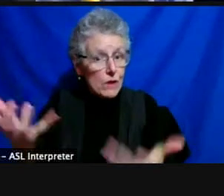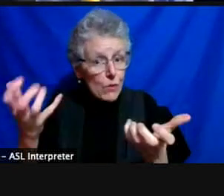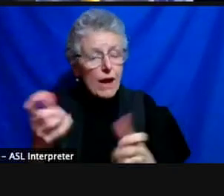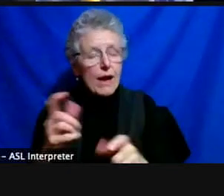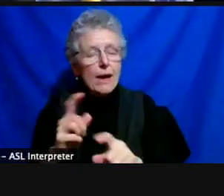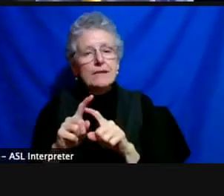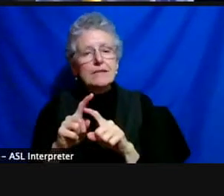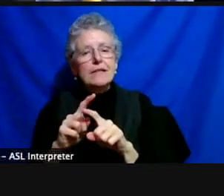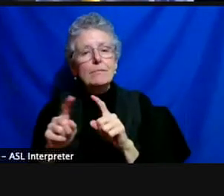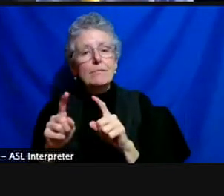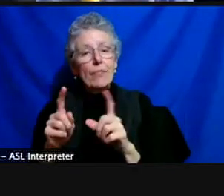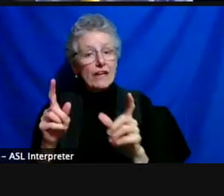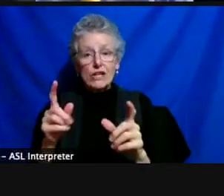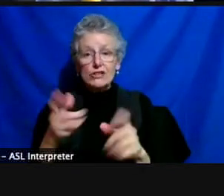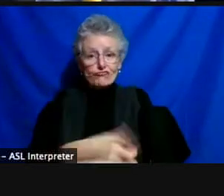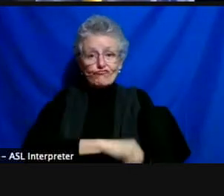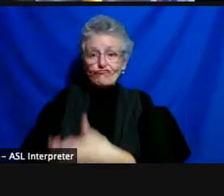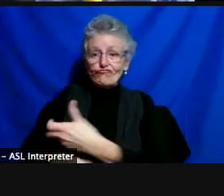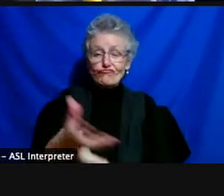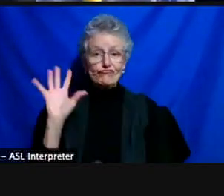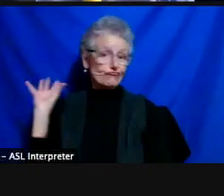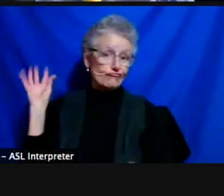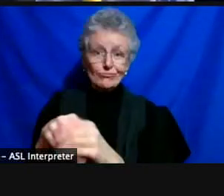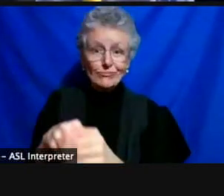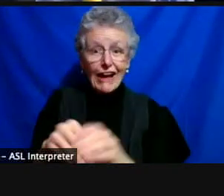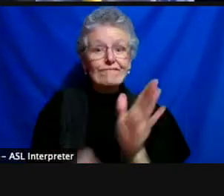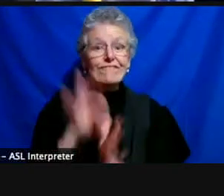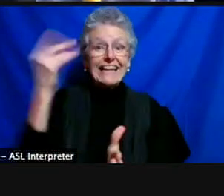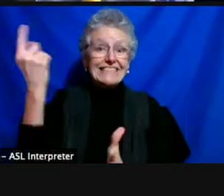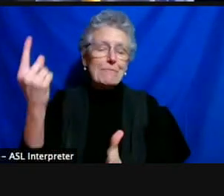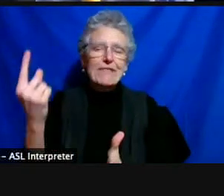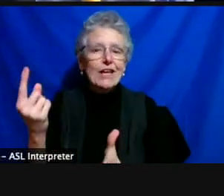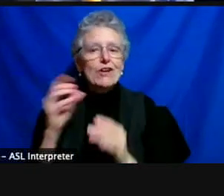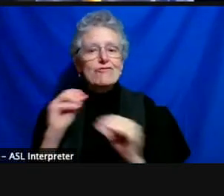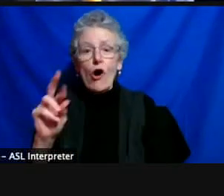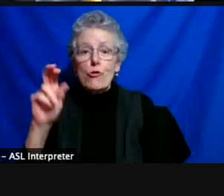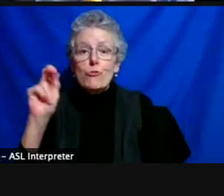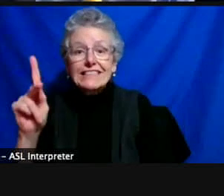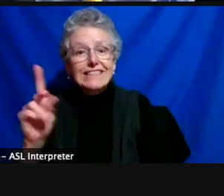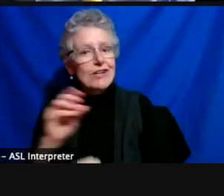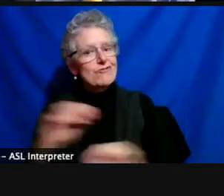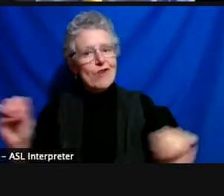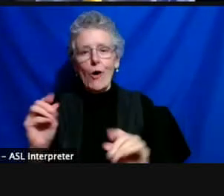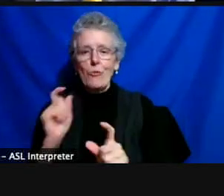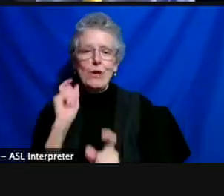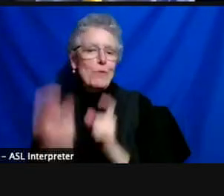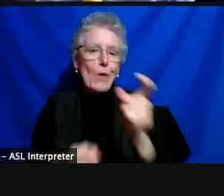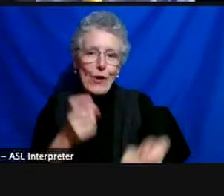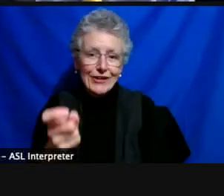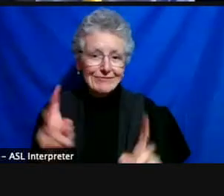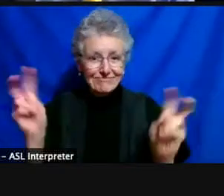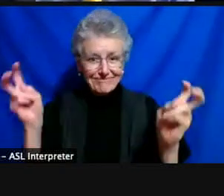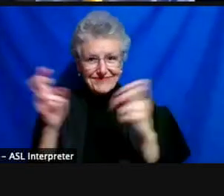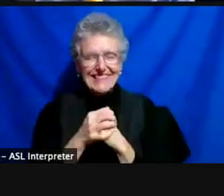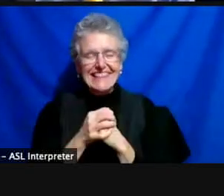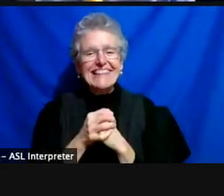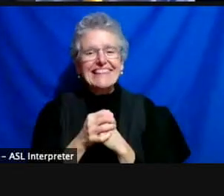Just jump in, find something, there's no risk, no reward here. Speaking of which, the next question is a little more specific.